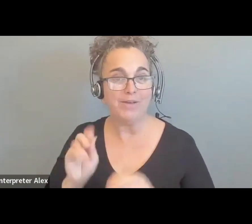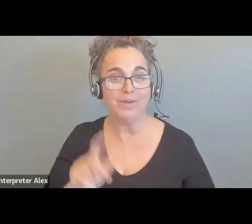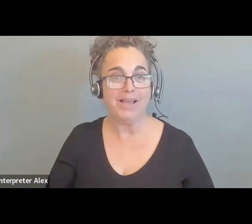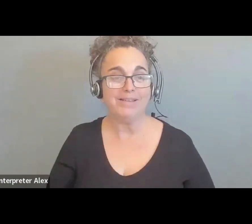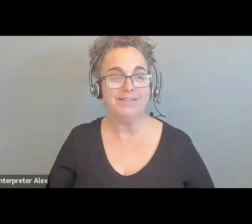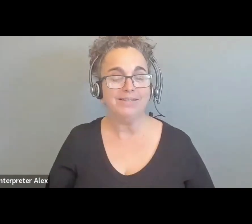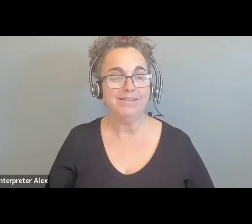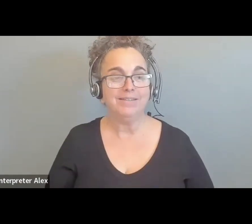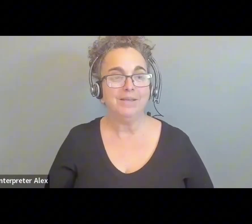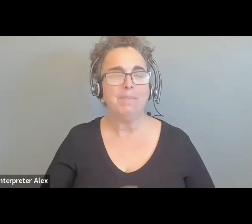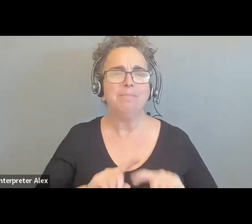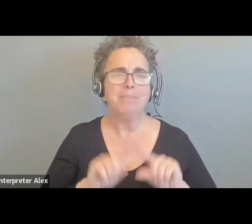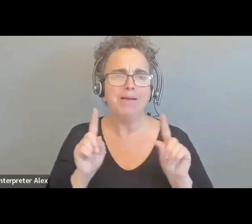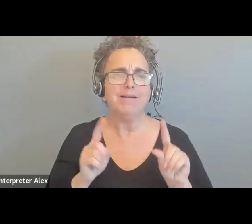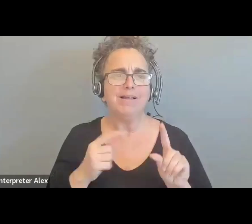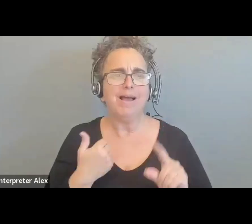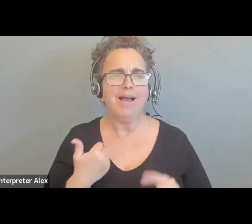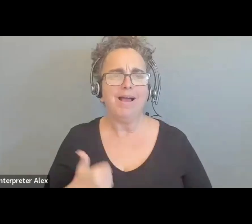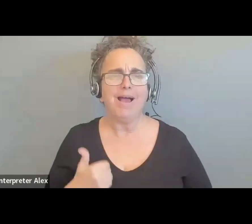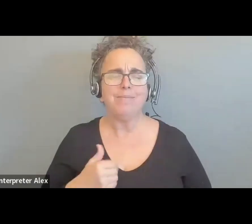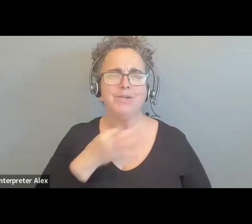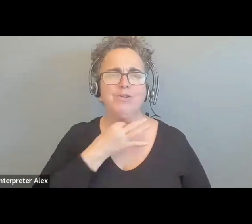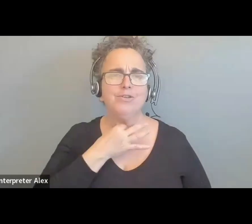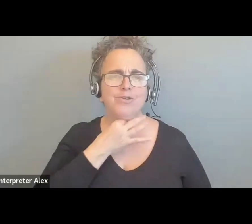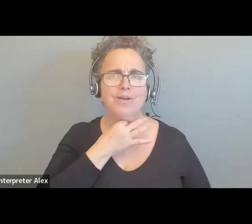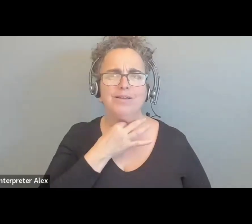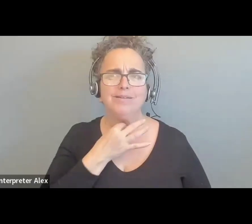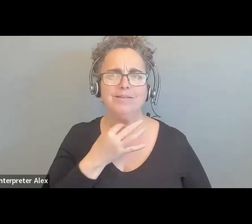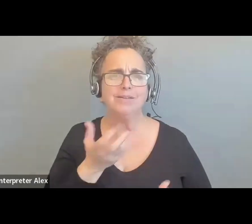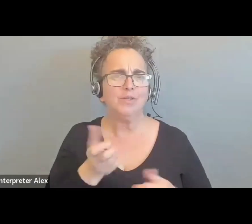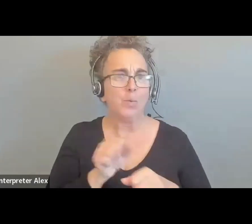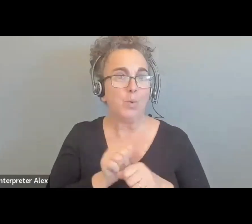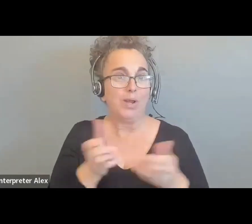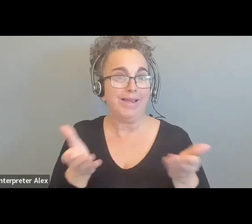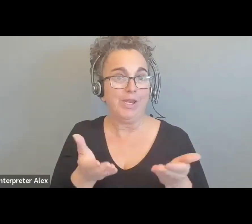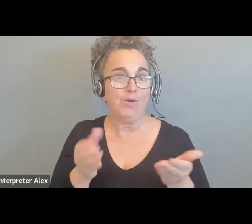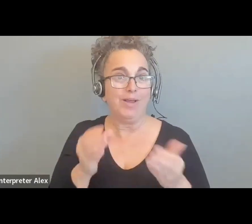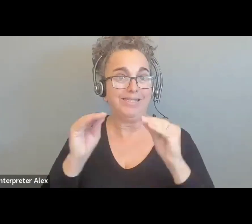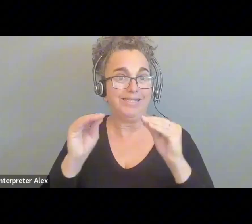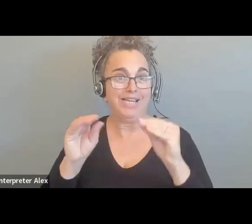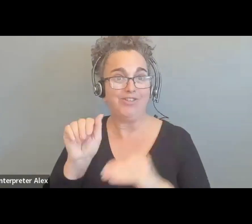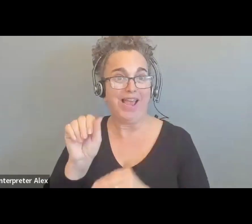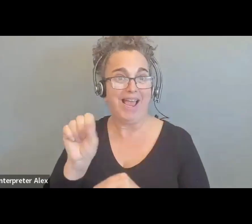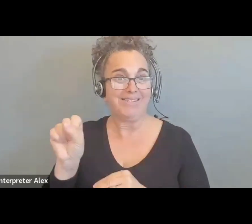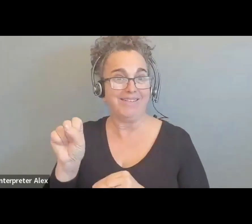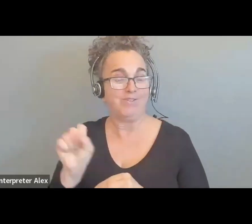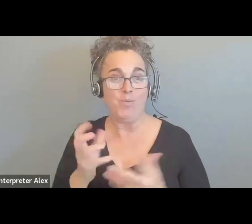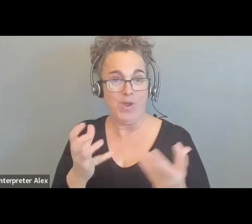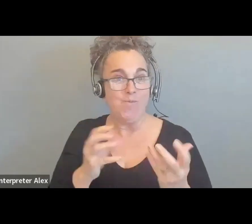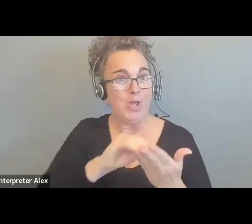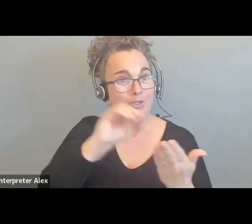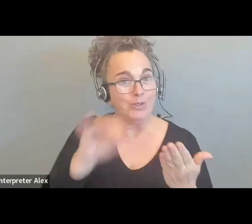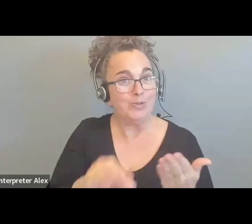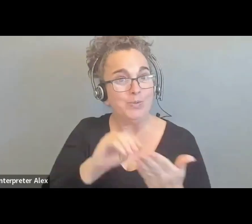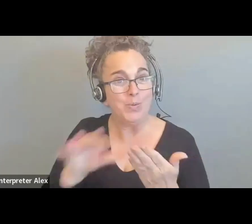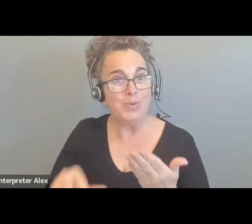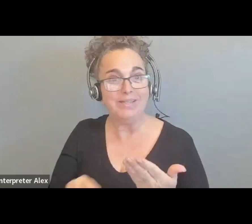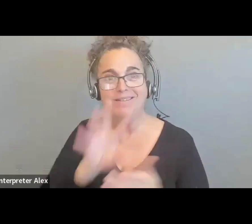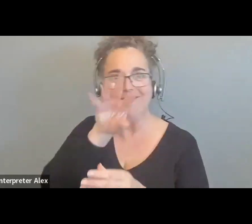But I'm curious, so the work that we do at Teach Access is to get students, all students interested and involved